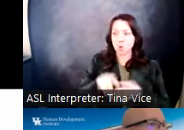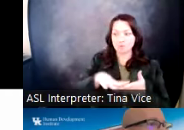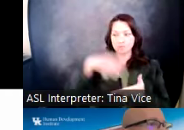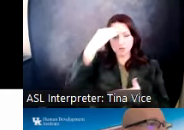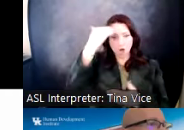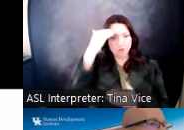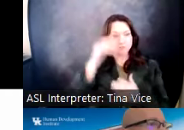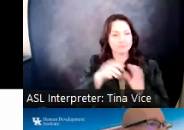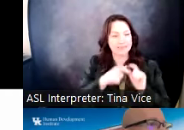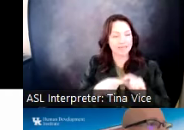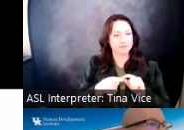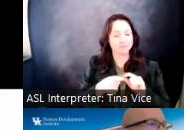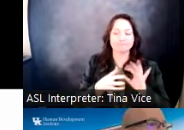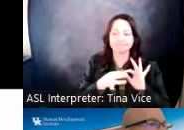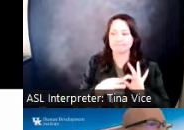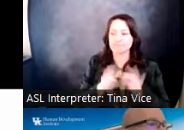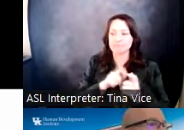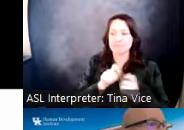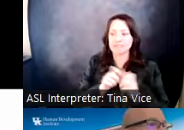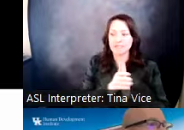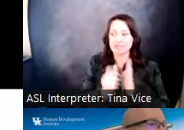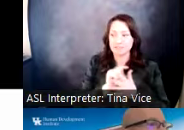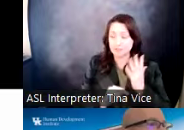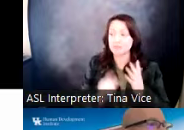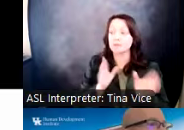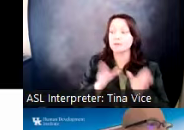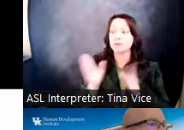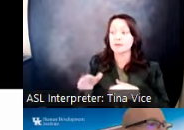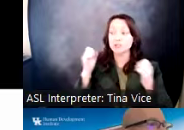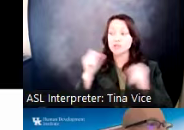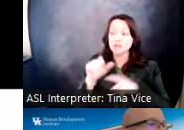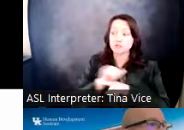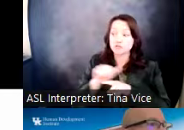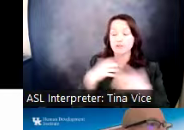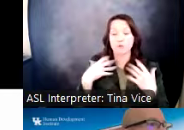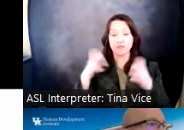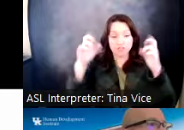health education components, there was improved self-efficacy, outcome expectations, and lowered perceived